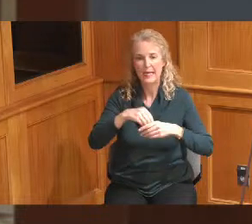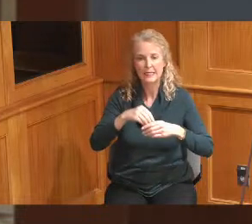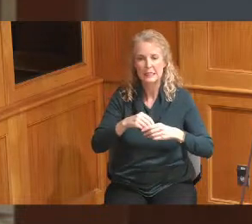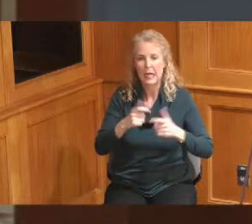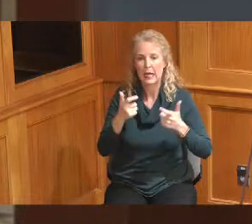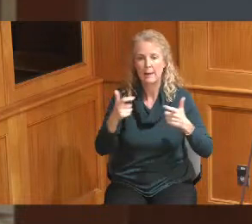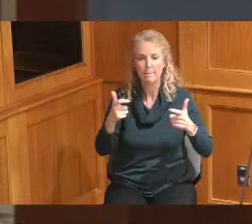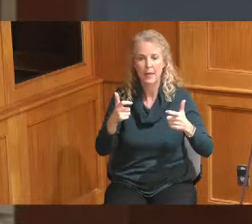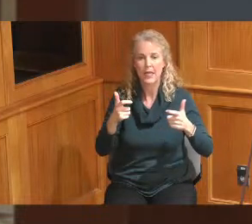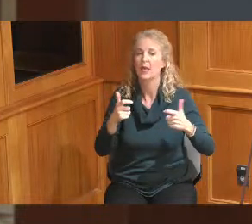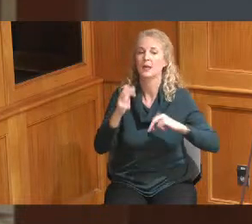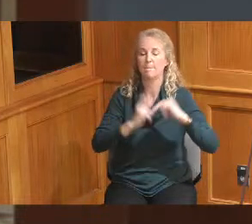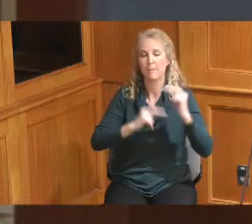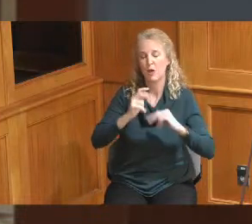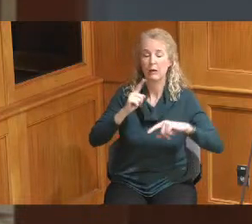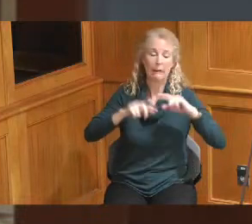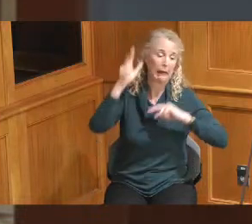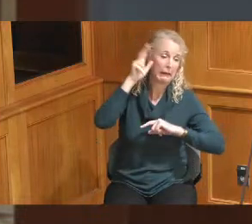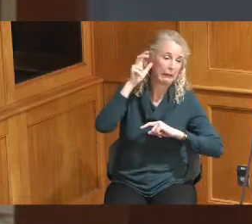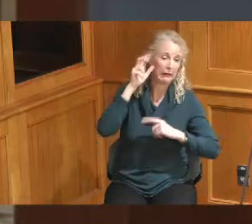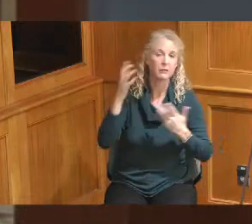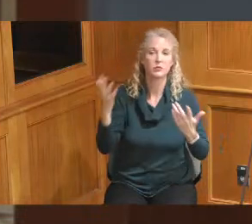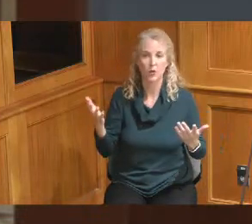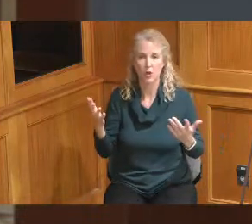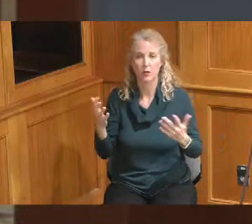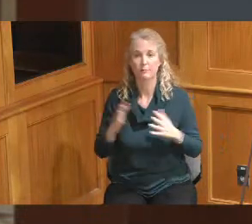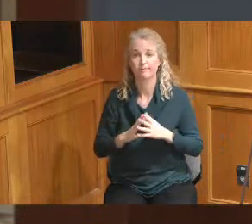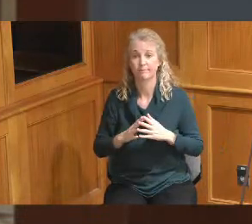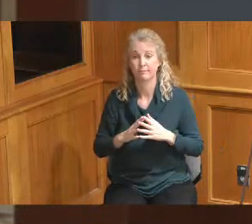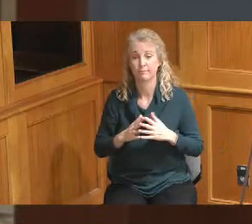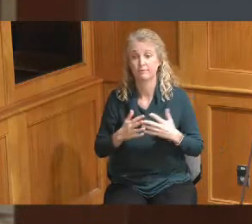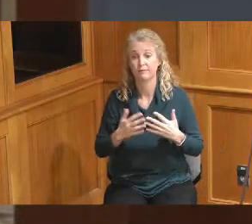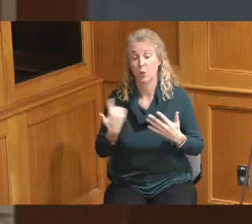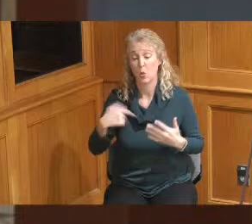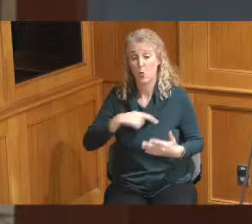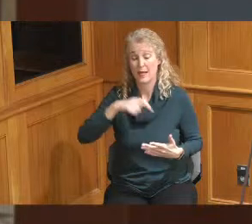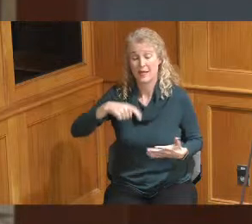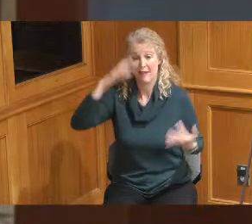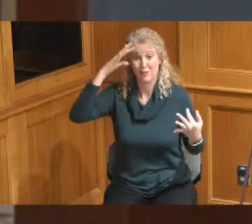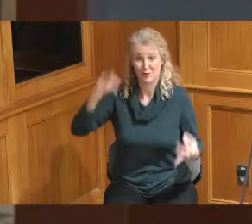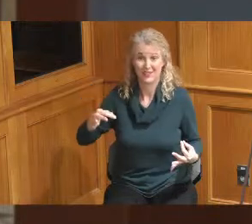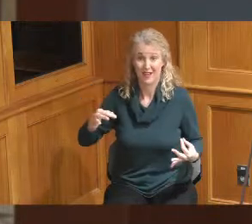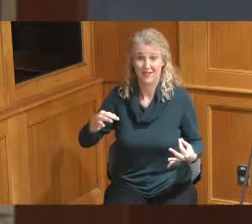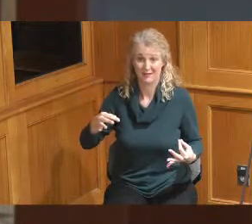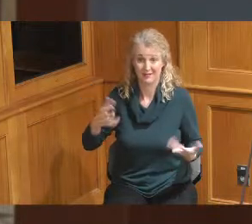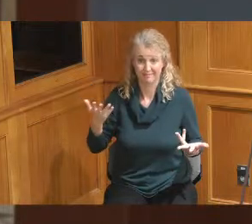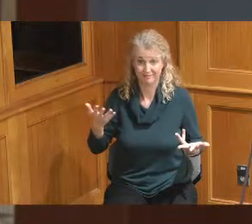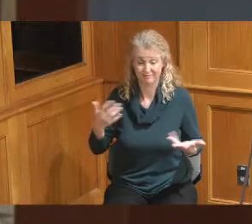so I think so obviously it's a policy decision what what we're doing so I think they a lot of